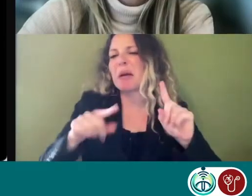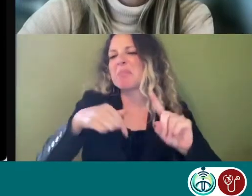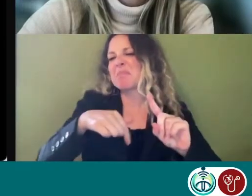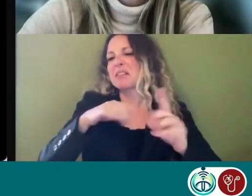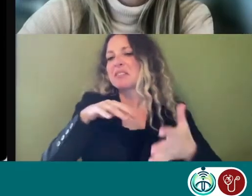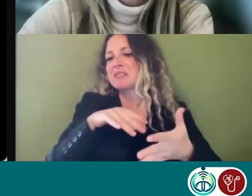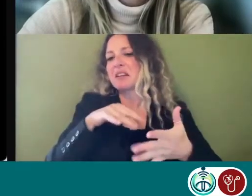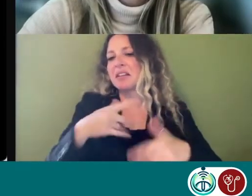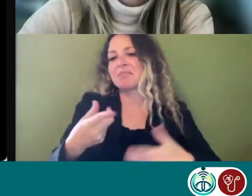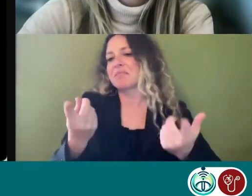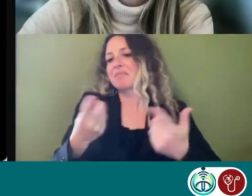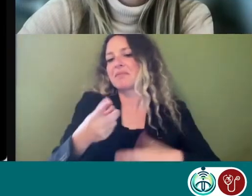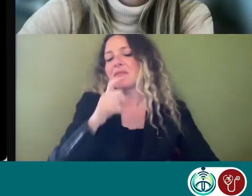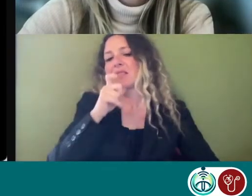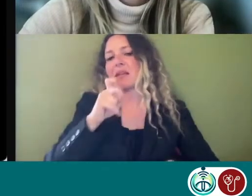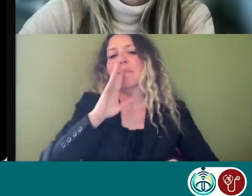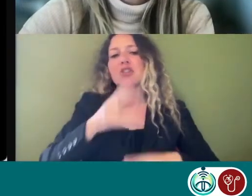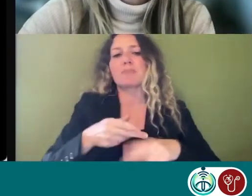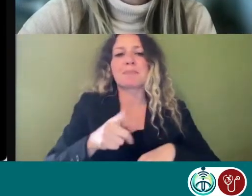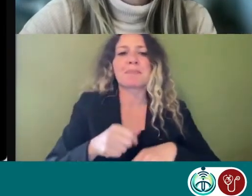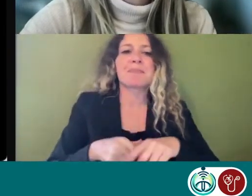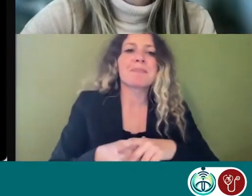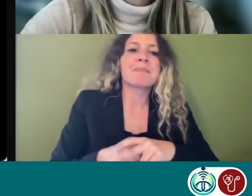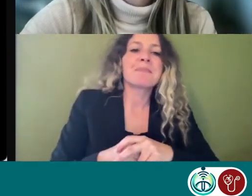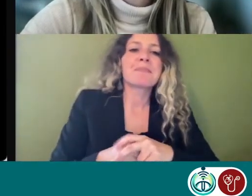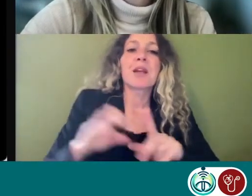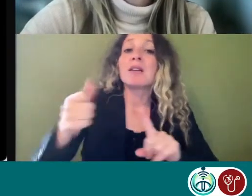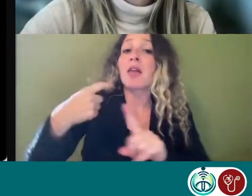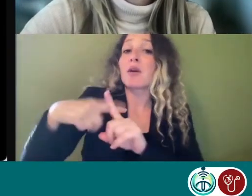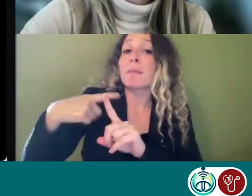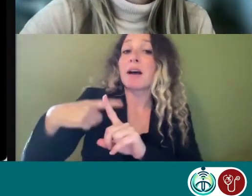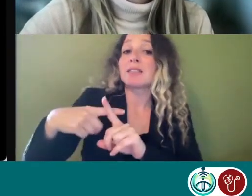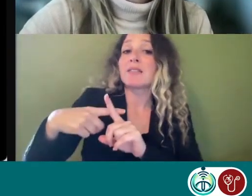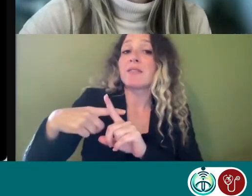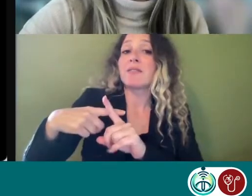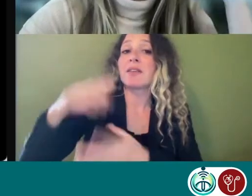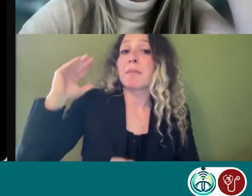Next slide, please. Another positive was it minimized transitions and behavioral